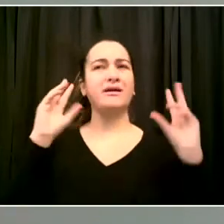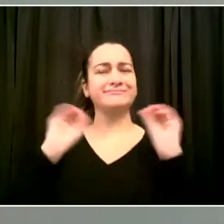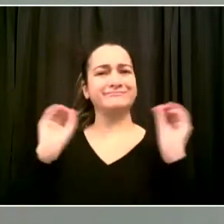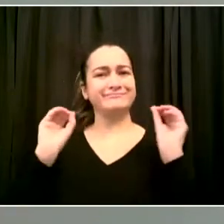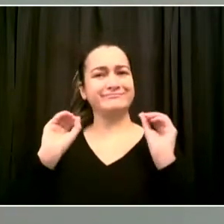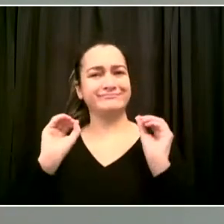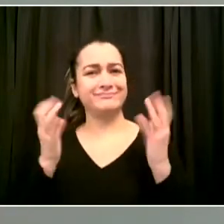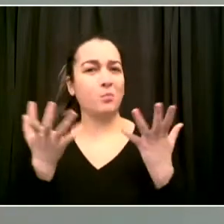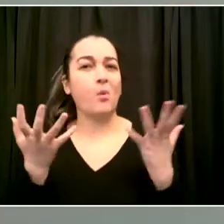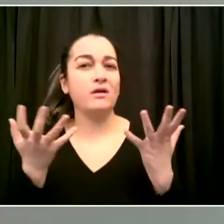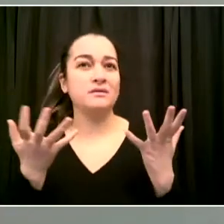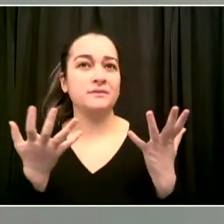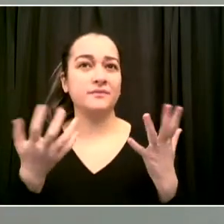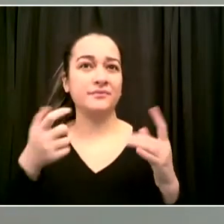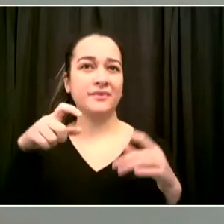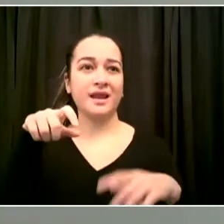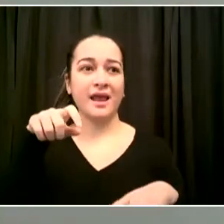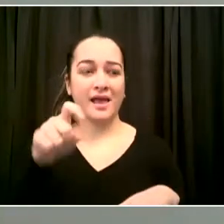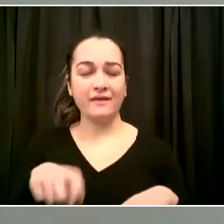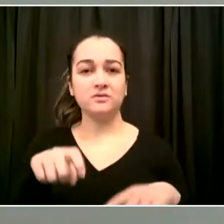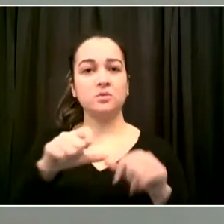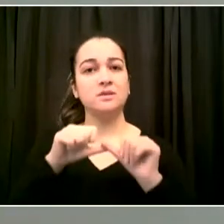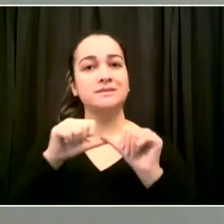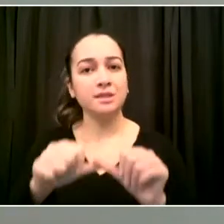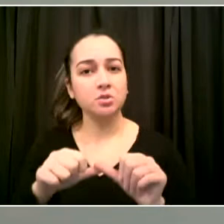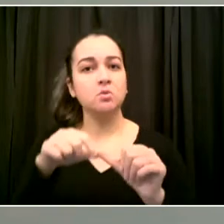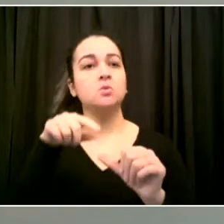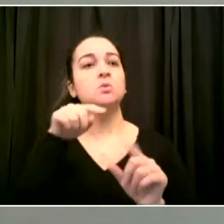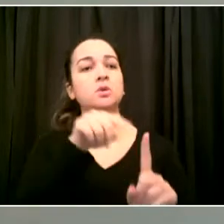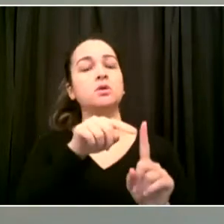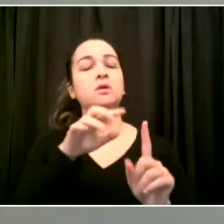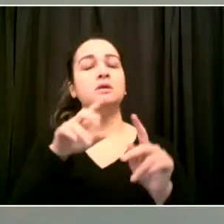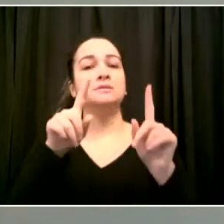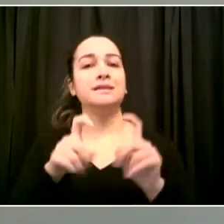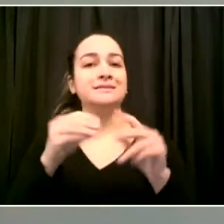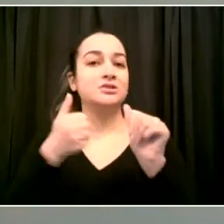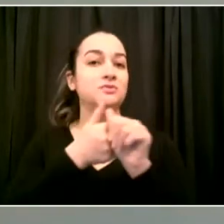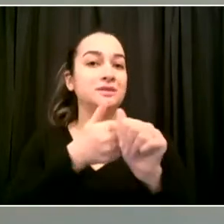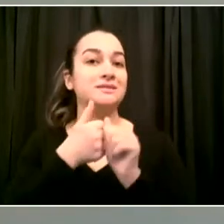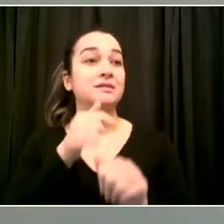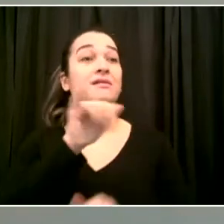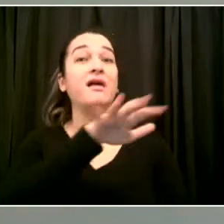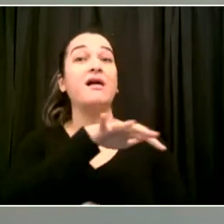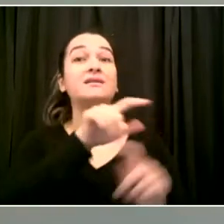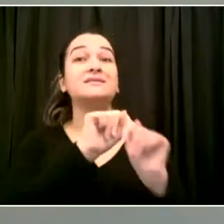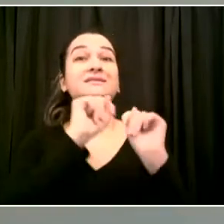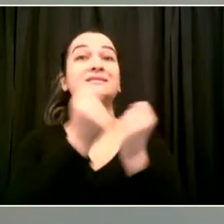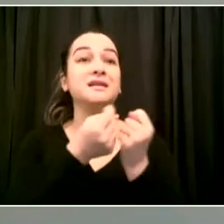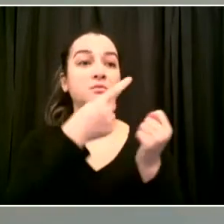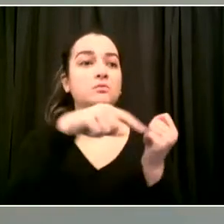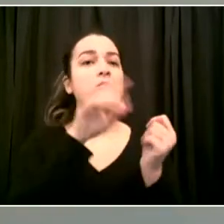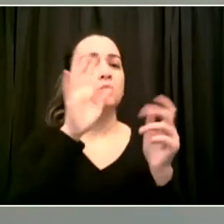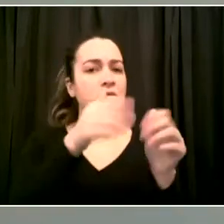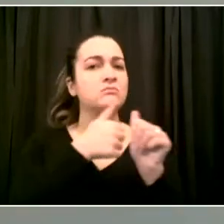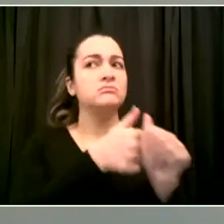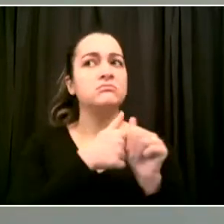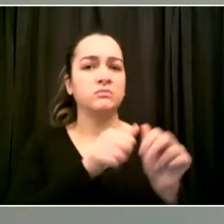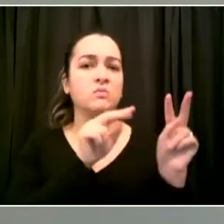COUNTRY HAS E TH ABILITY THAT SOMEONE IS INFFECTED, DID THEY SPREAD IT TO OTHER PEOPLE MORE OFTEN?